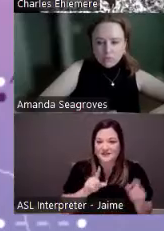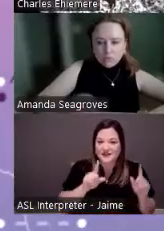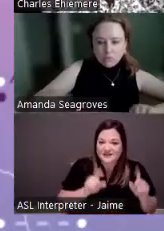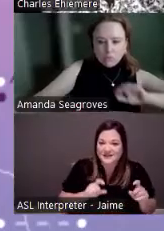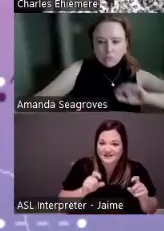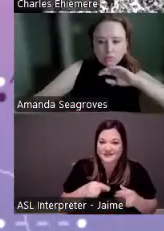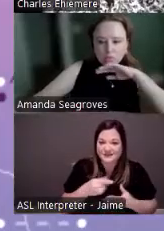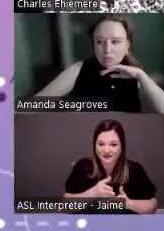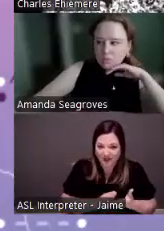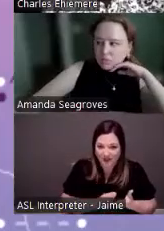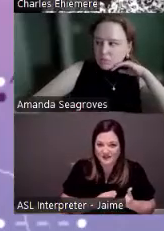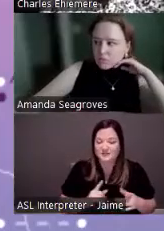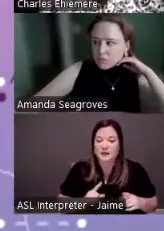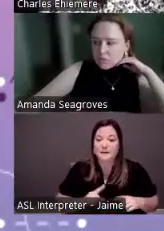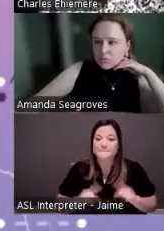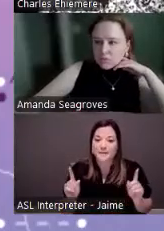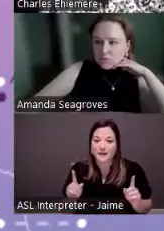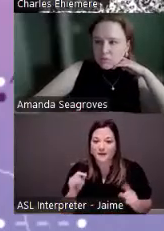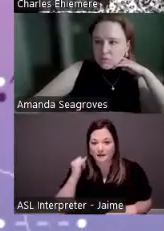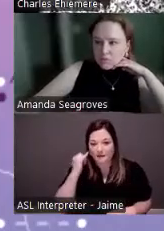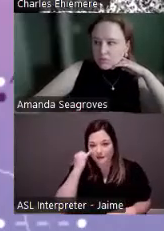But if you can participate, so that